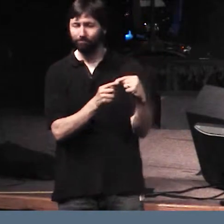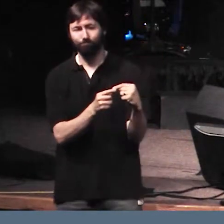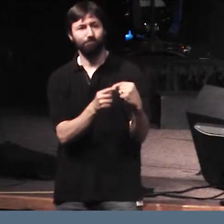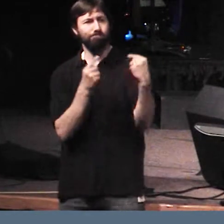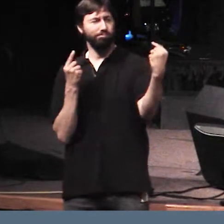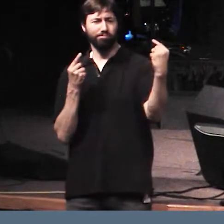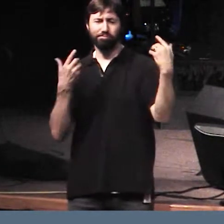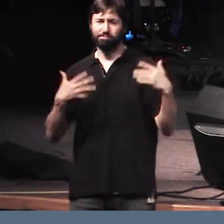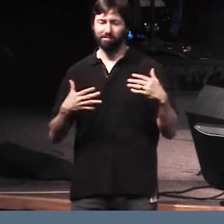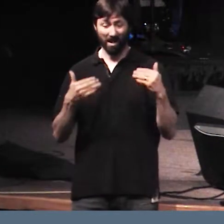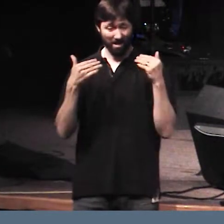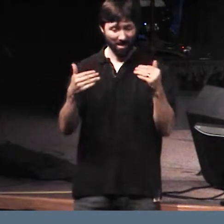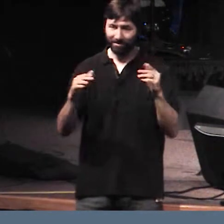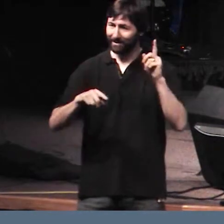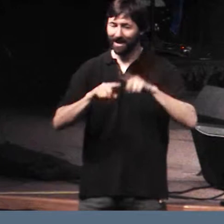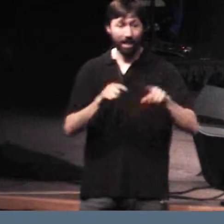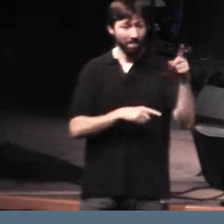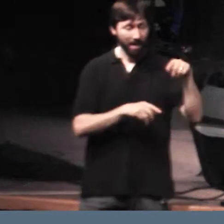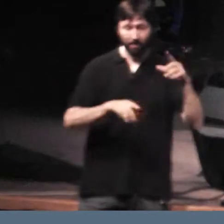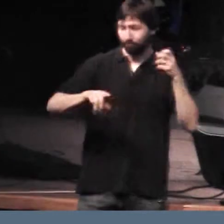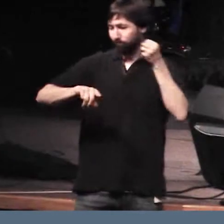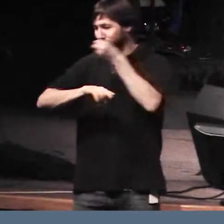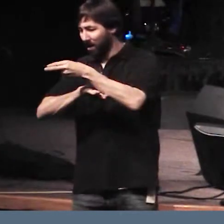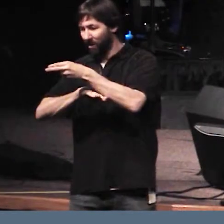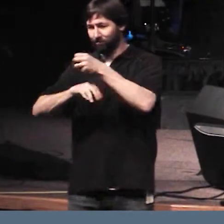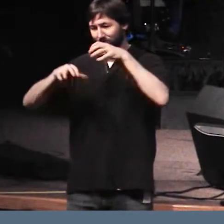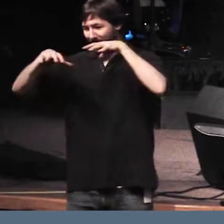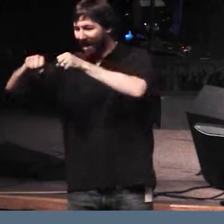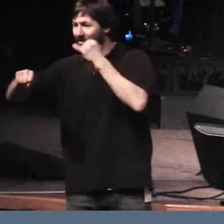the Moabites that come in and they conquer Israel... there is a dark back-story